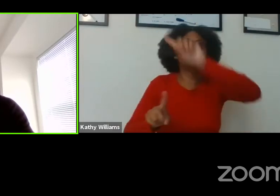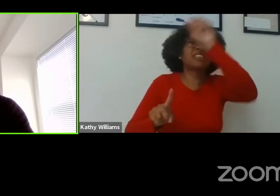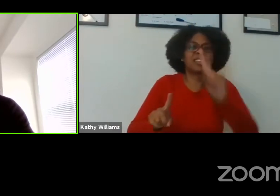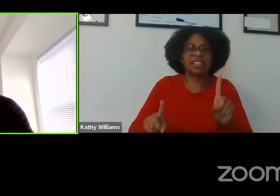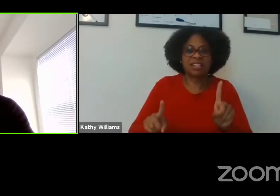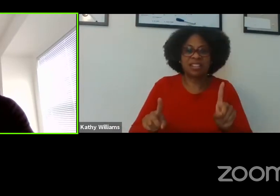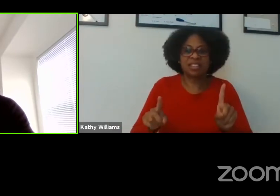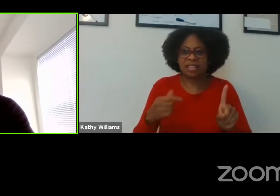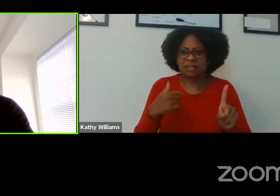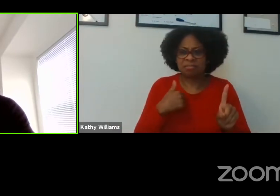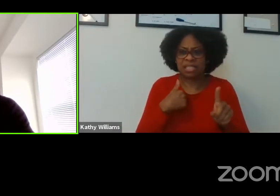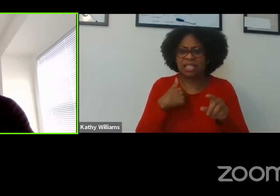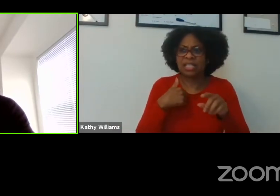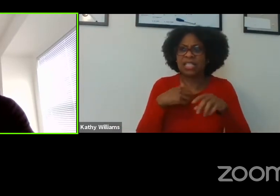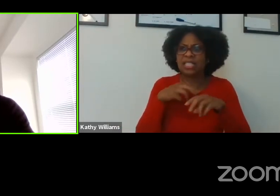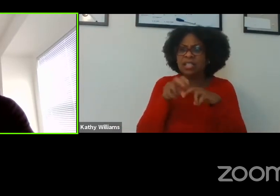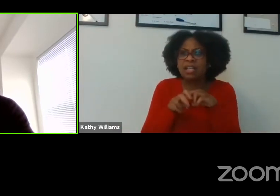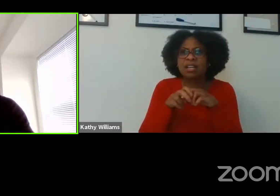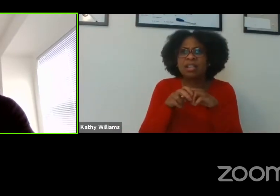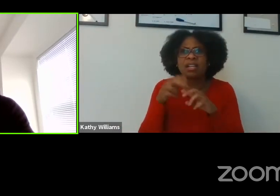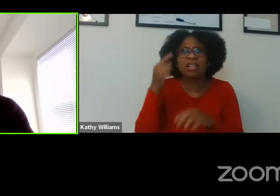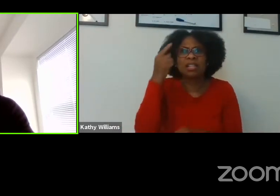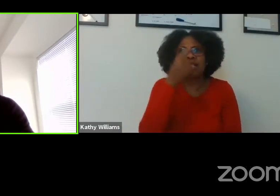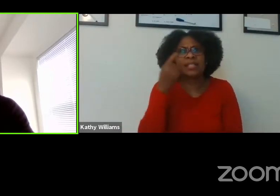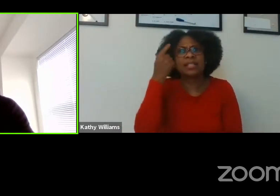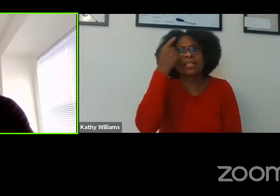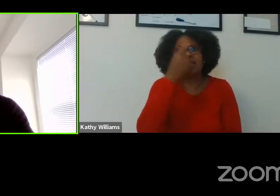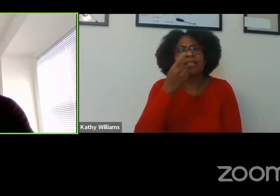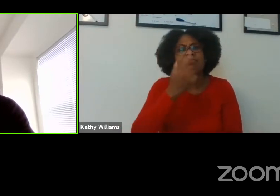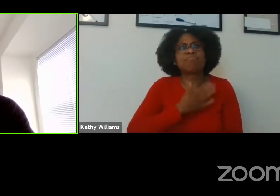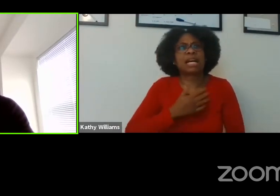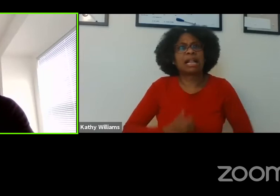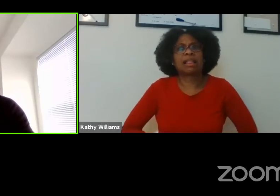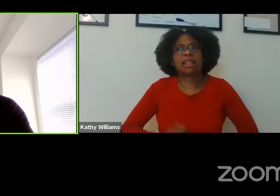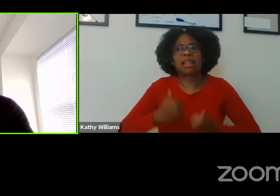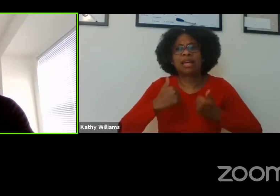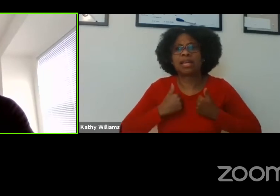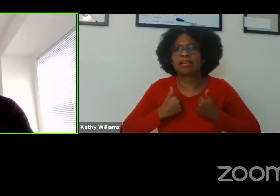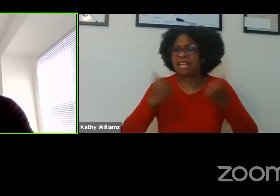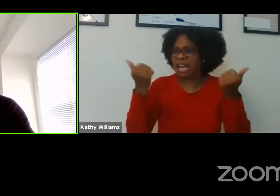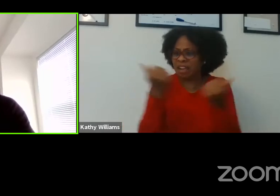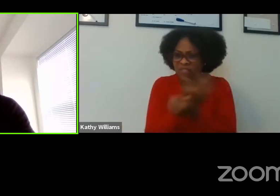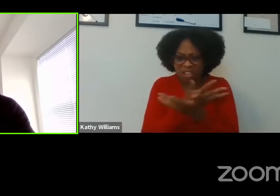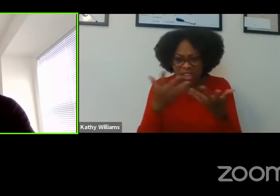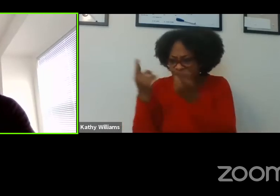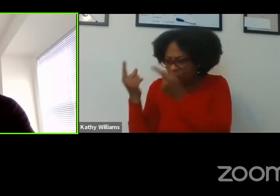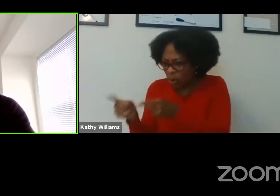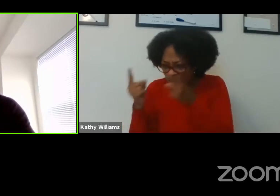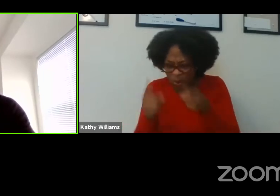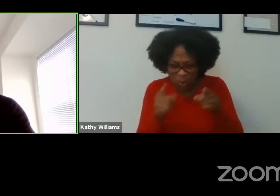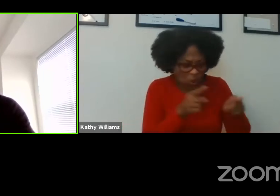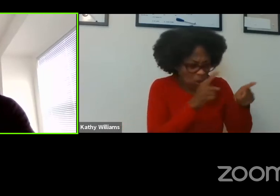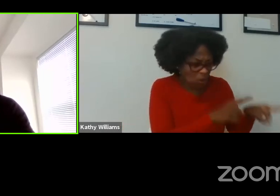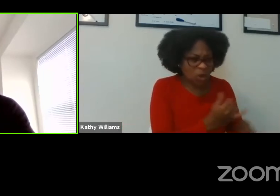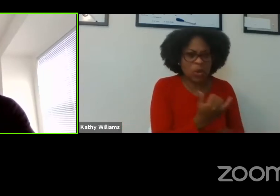reflecting on, like, what just happened, like my life, and everything that's going wrong. And